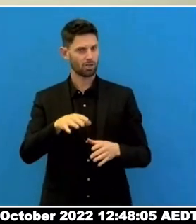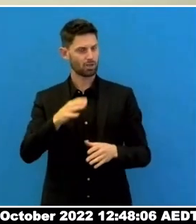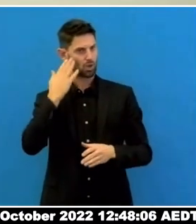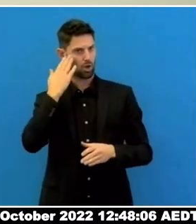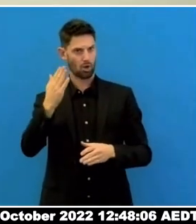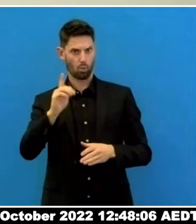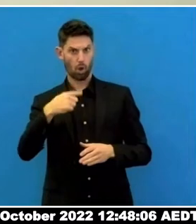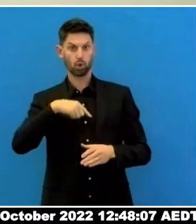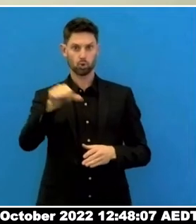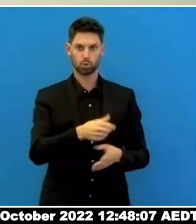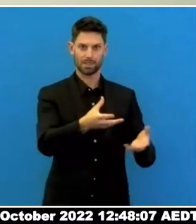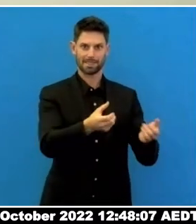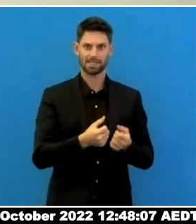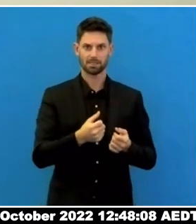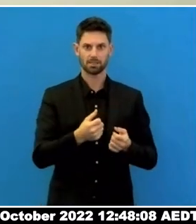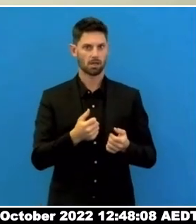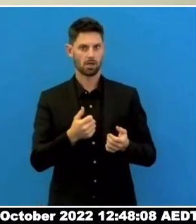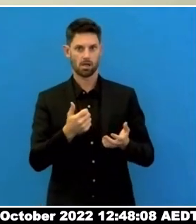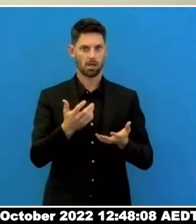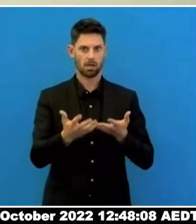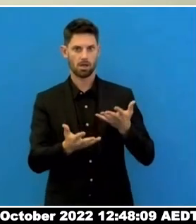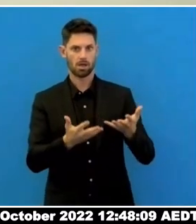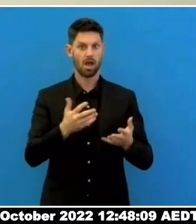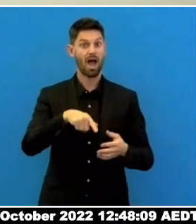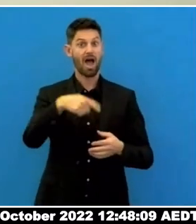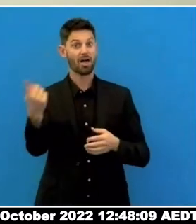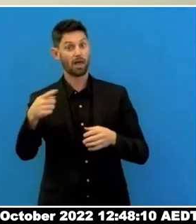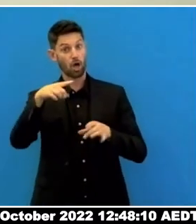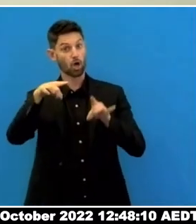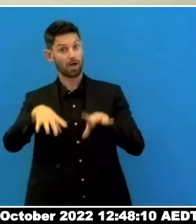that somebody else might be receiving who is more able to self advocate.